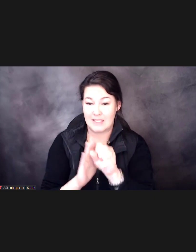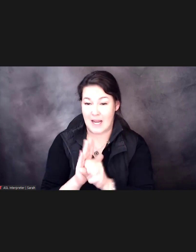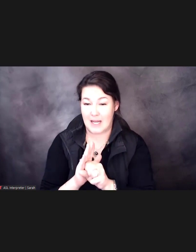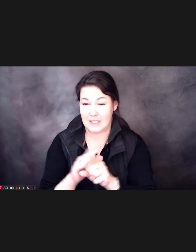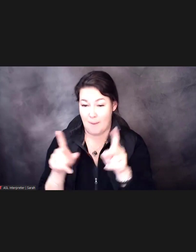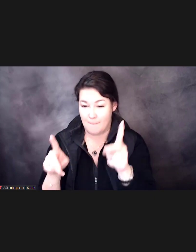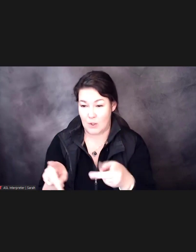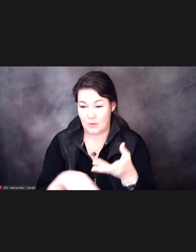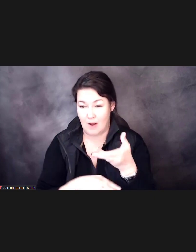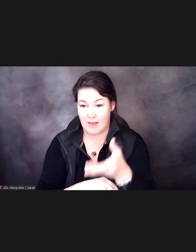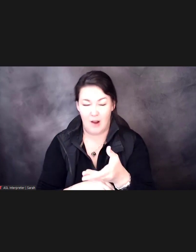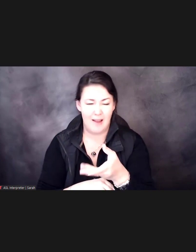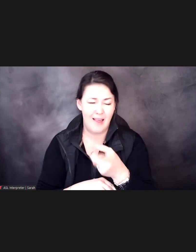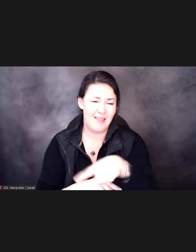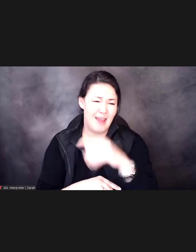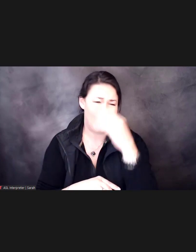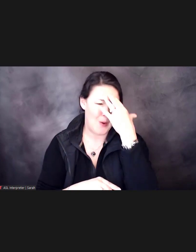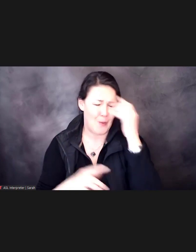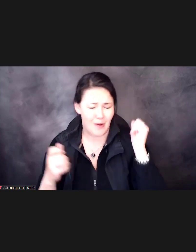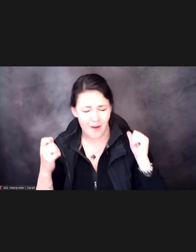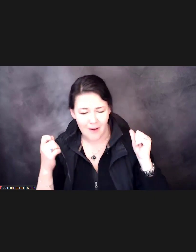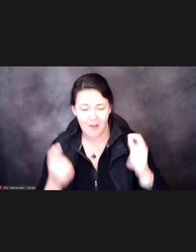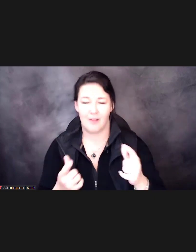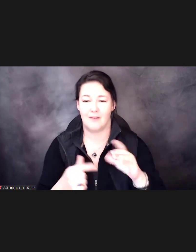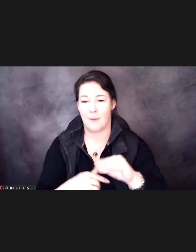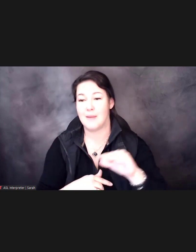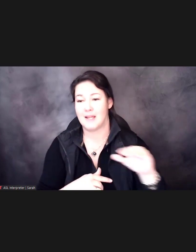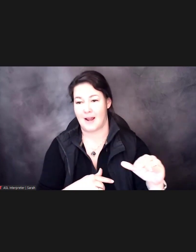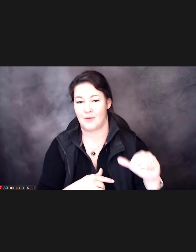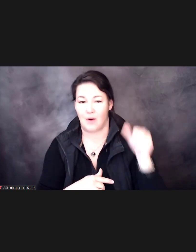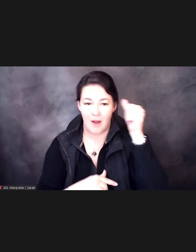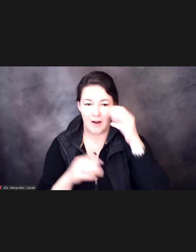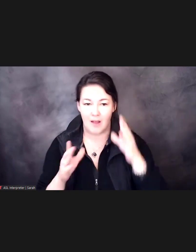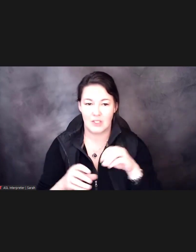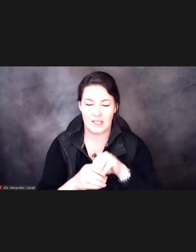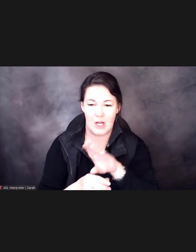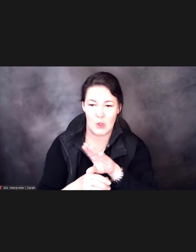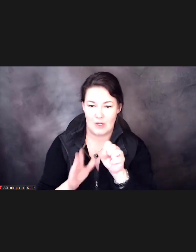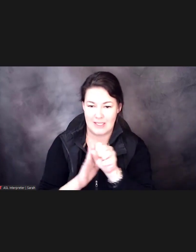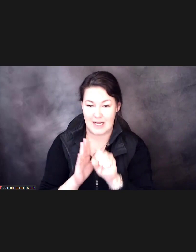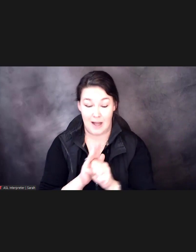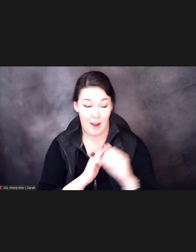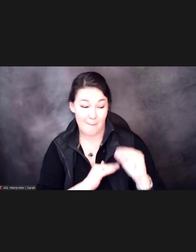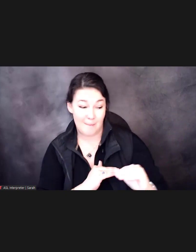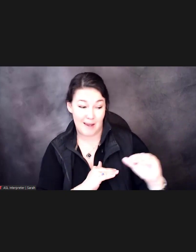the audiologists, the pediatric audiologists in your state, and a